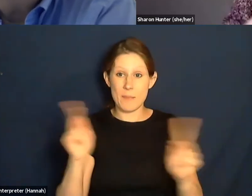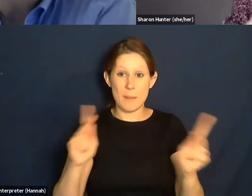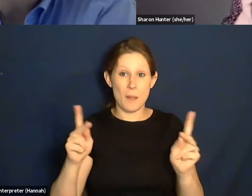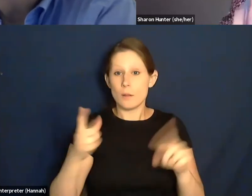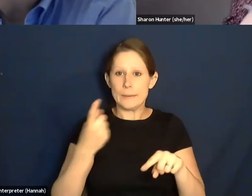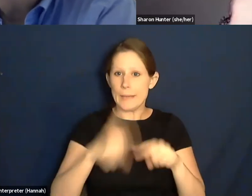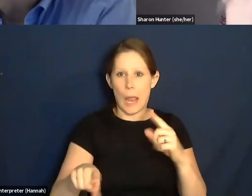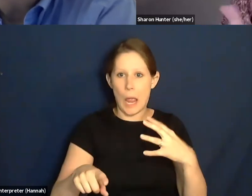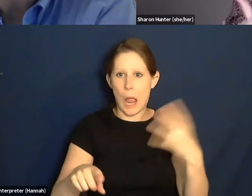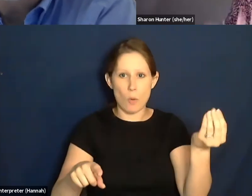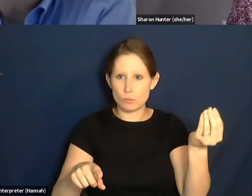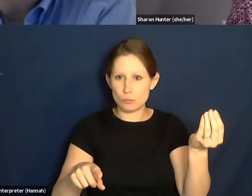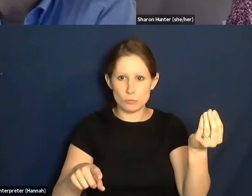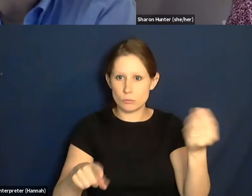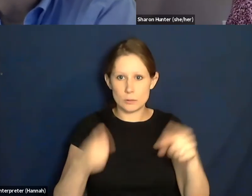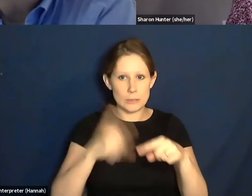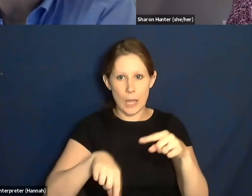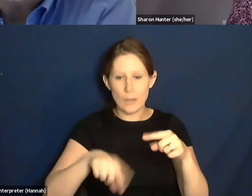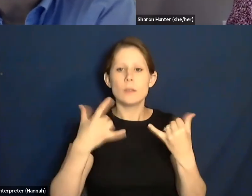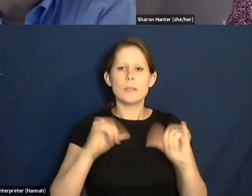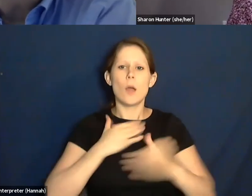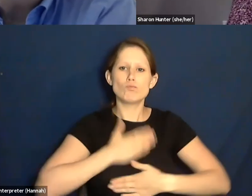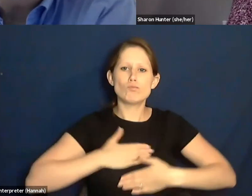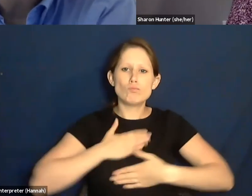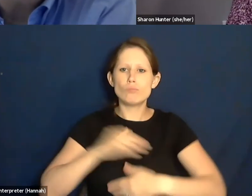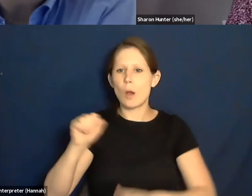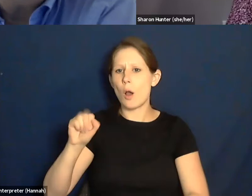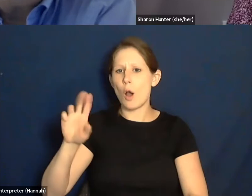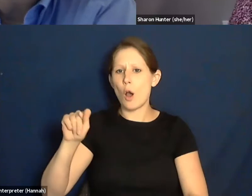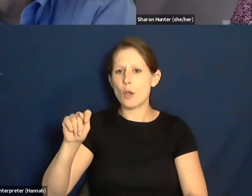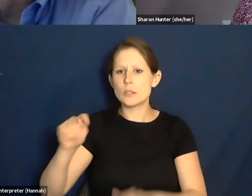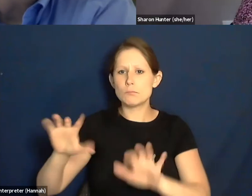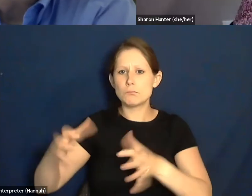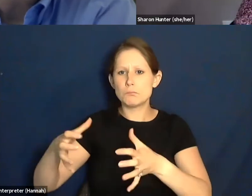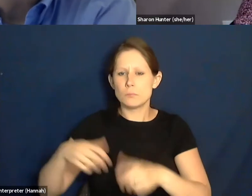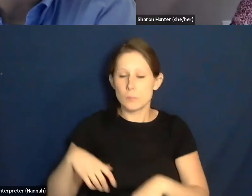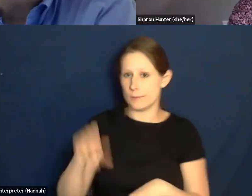out of their house, to still enjoy the arts. -- The accessibility of virtue events will